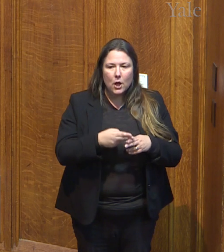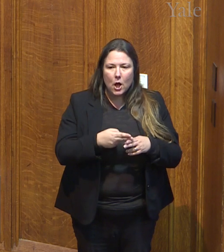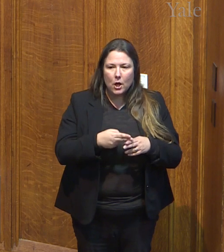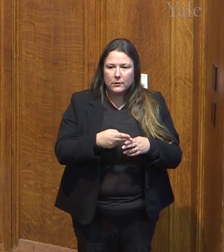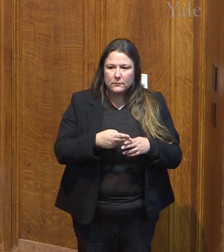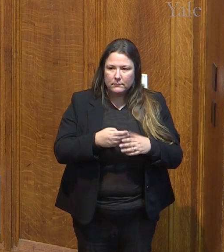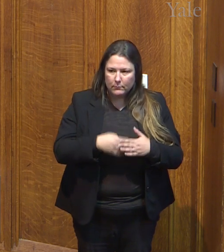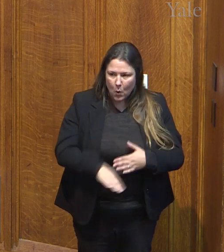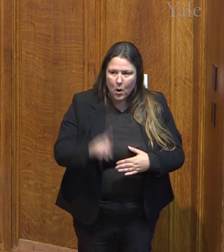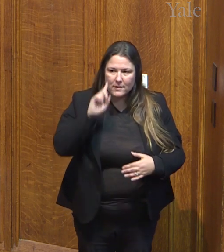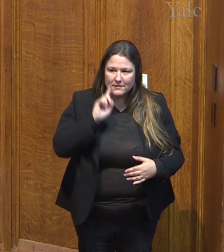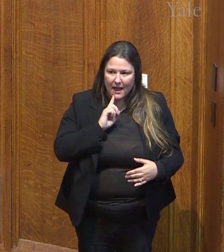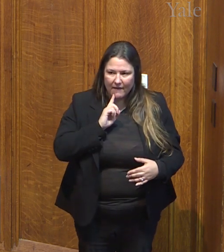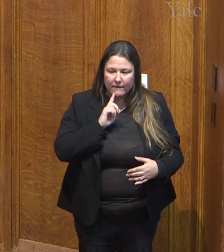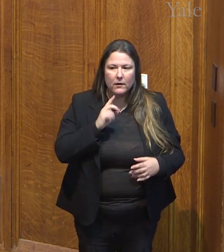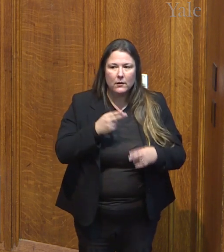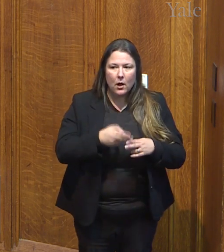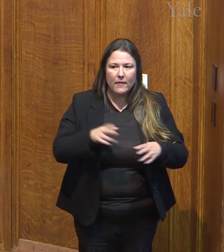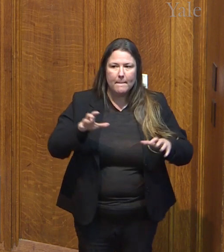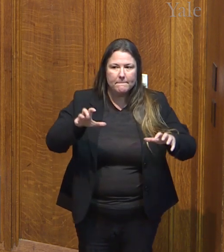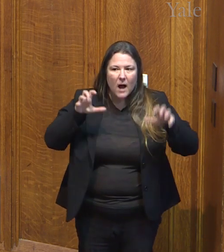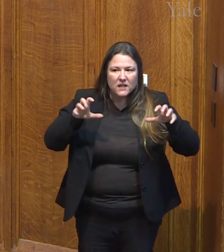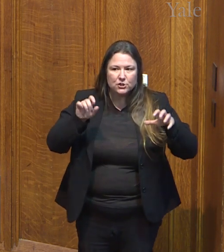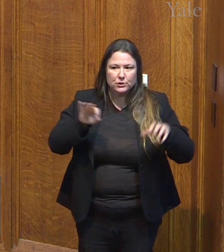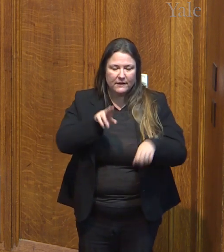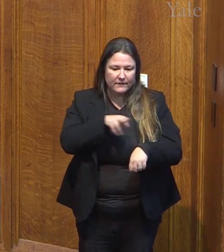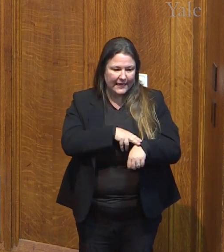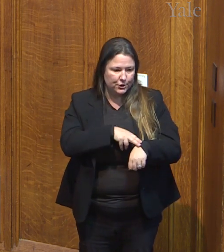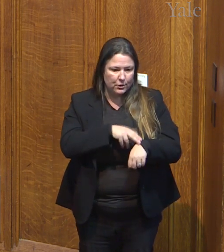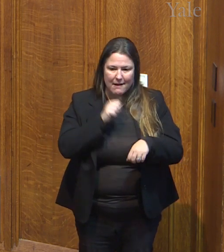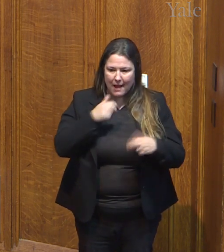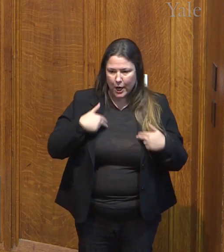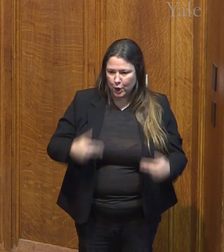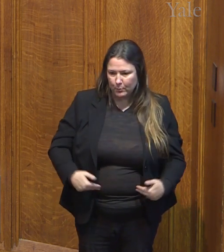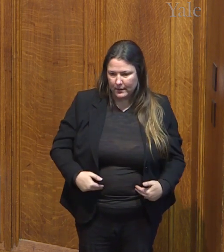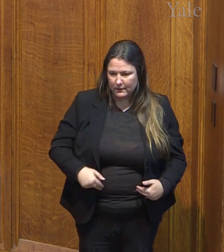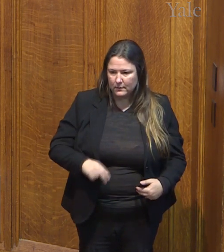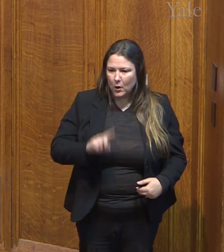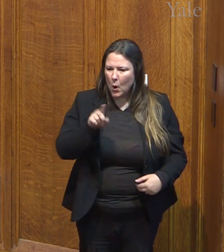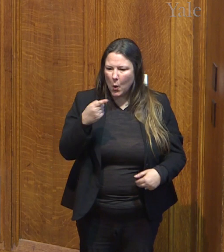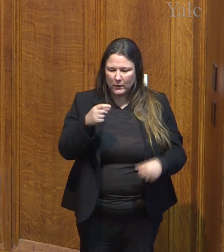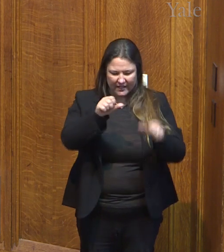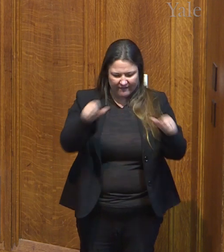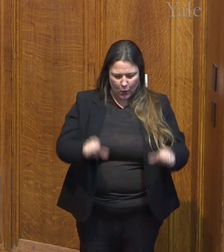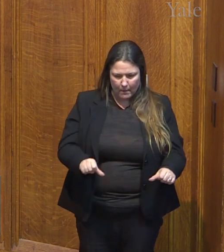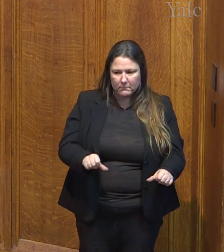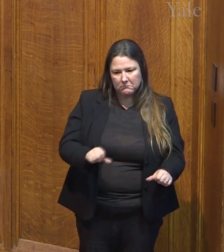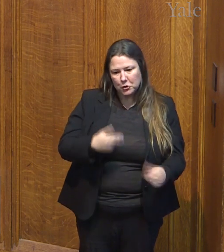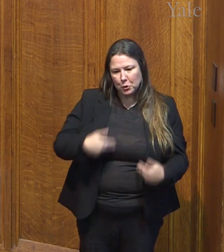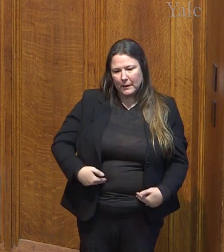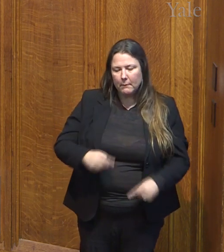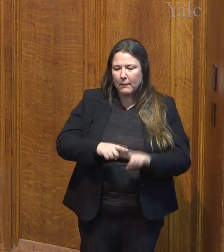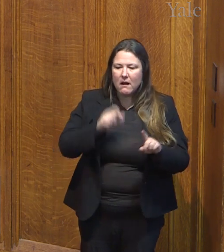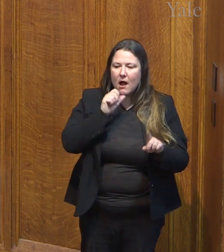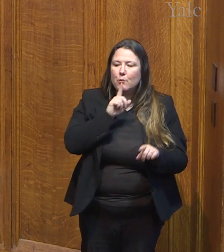and human only in form. His goal was to cure them by teaching them how to speak.